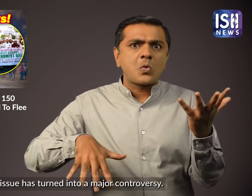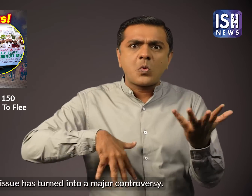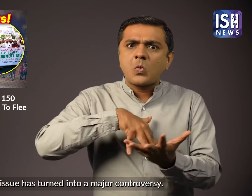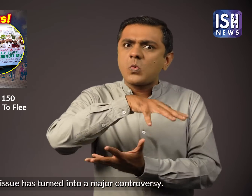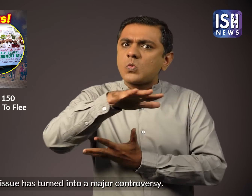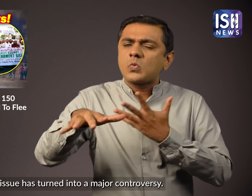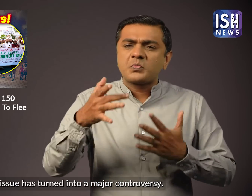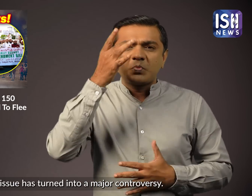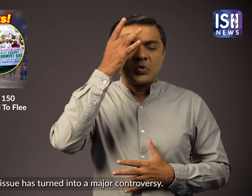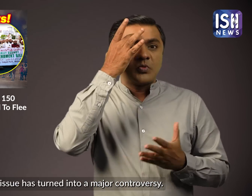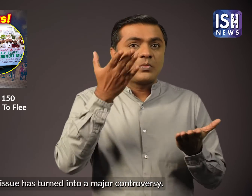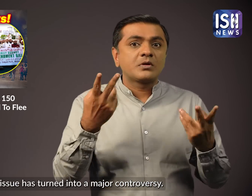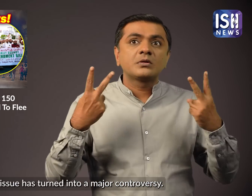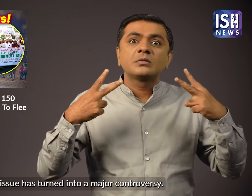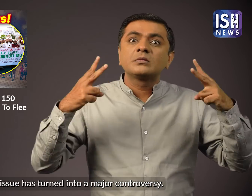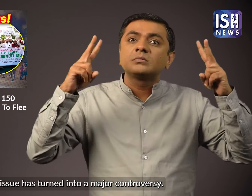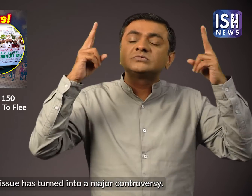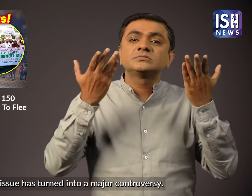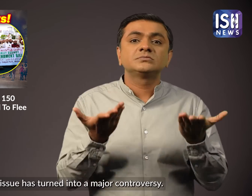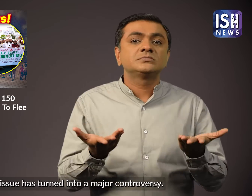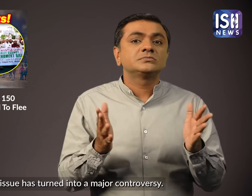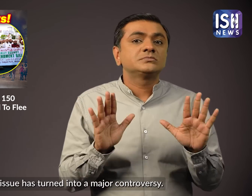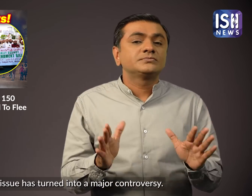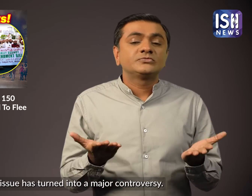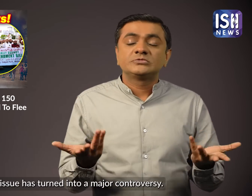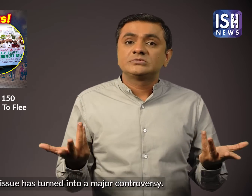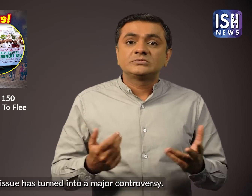This issue has turned into a major controversy.